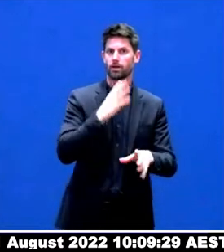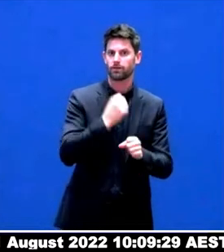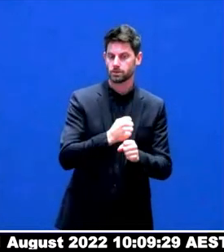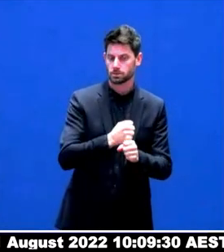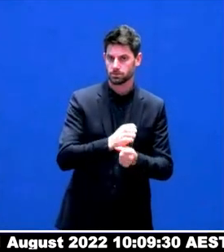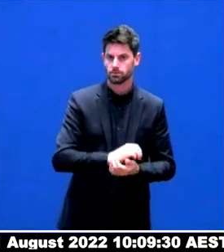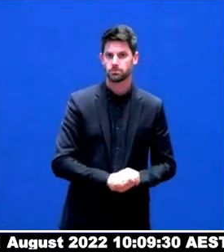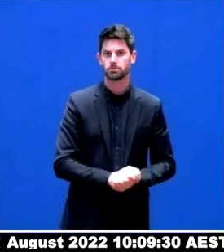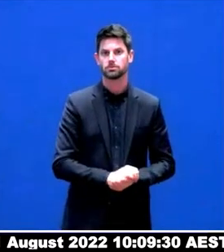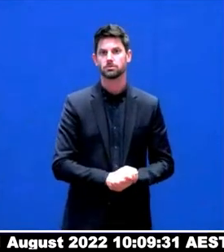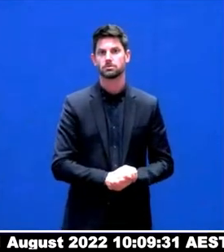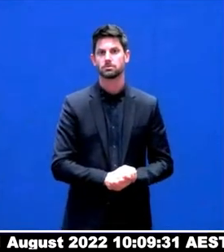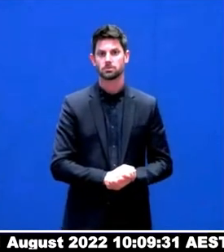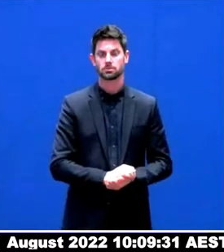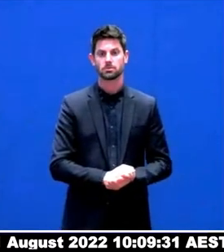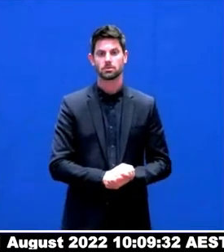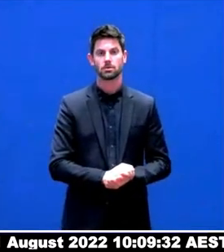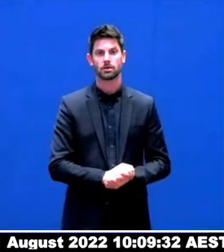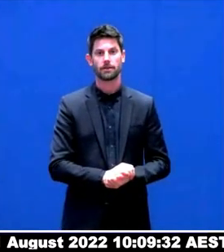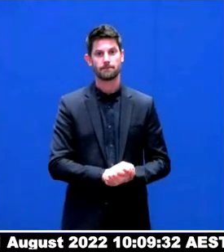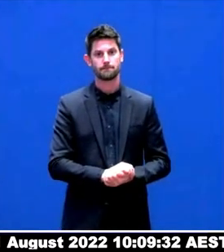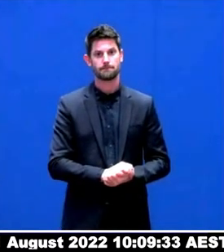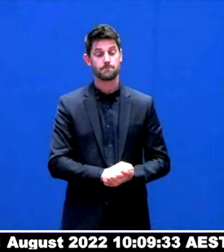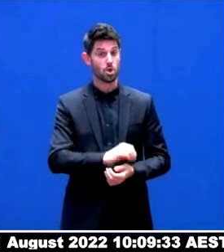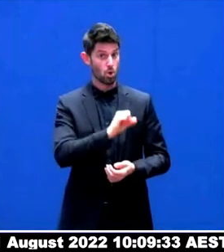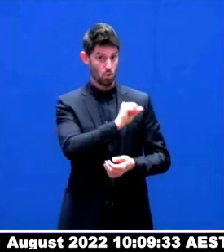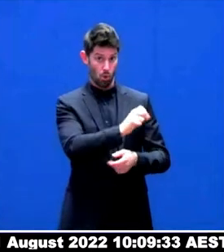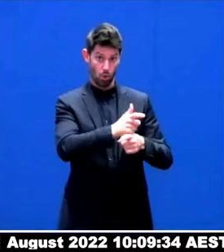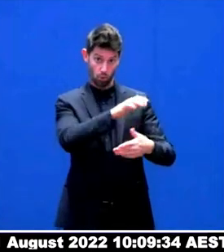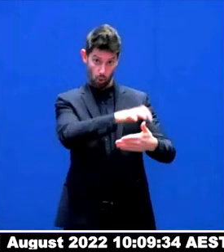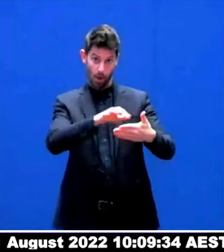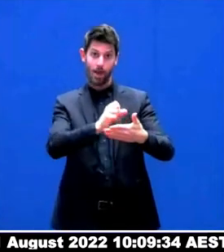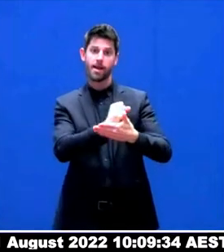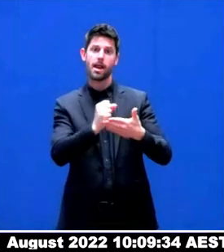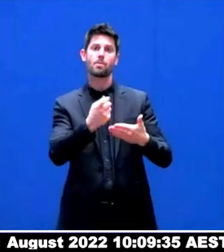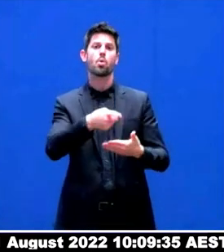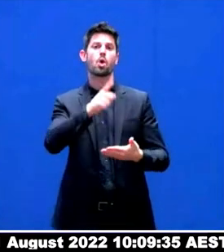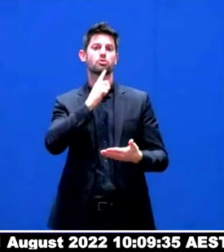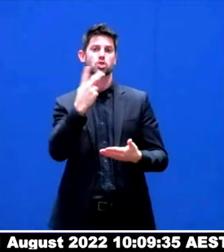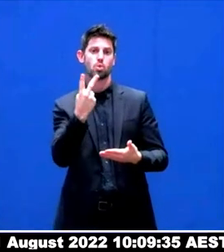to refer to these parts, you're very welcome to, at paragraph 112 and 113.